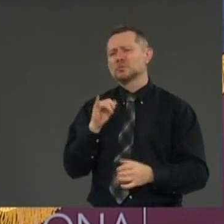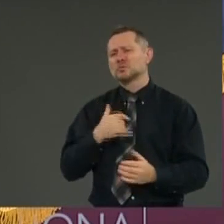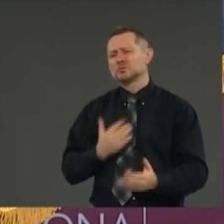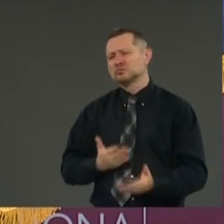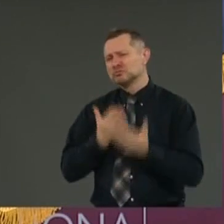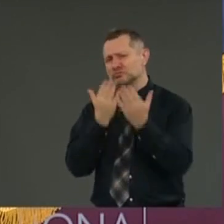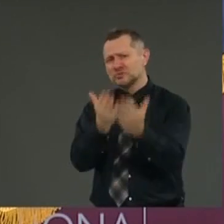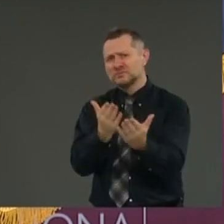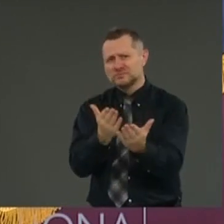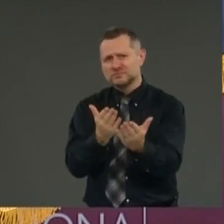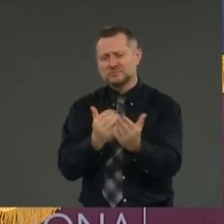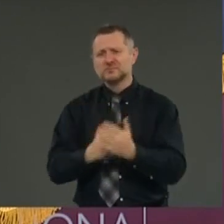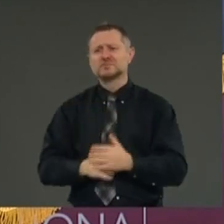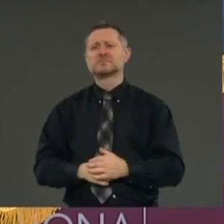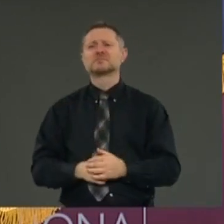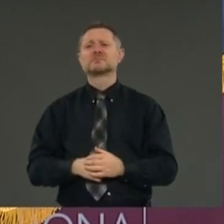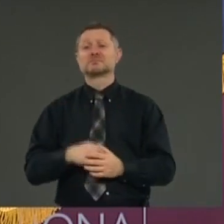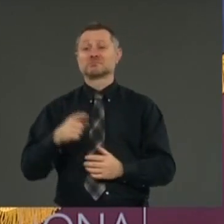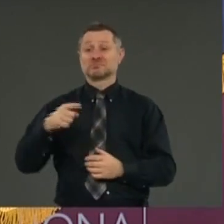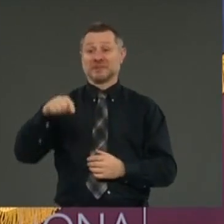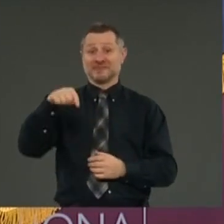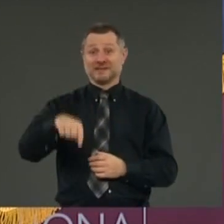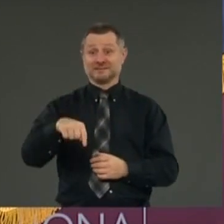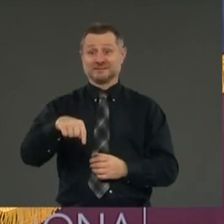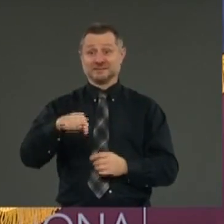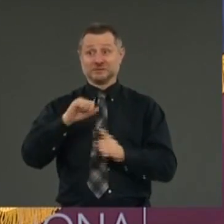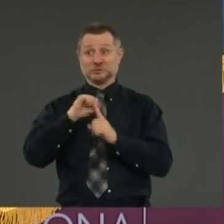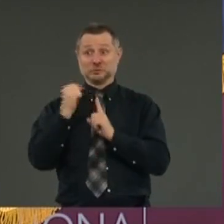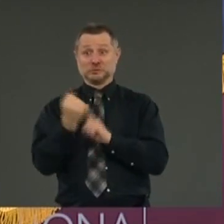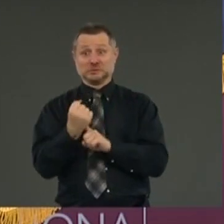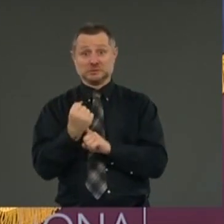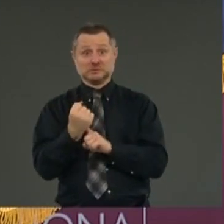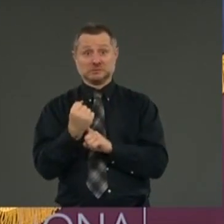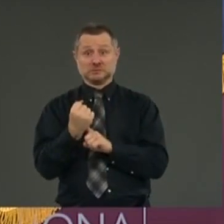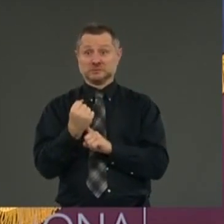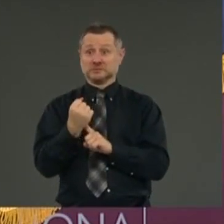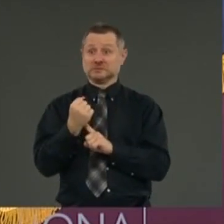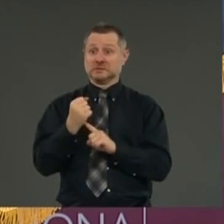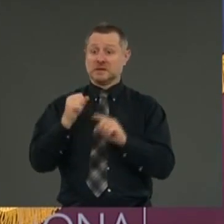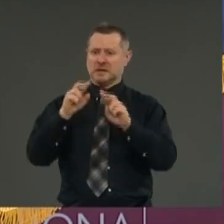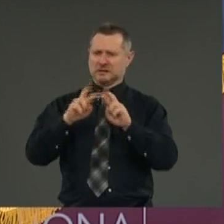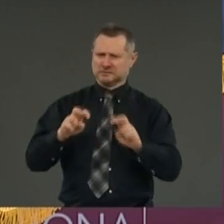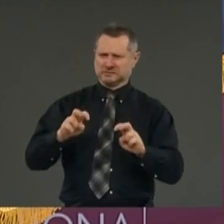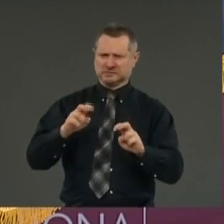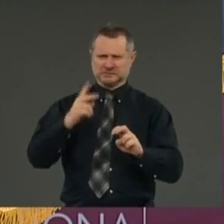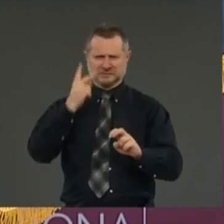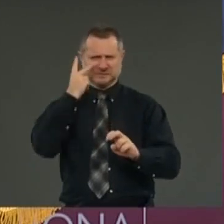ARE IN OUR THOUGHTS AND PRAYERS. I WOULD ALSO SUGGEST THAT WHEN WE THINK ABOUT THIS SITUATION